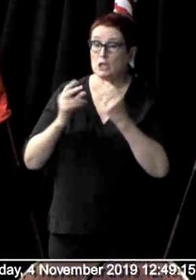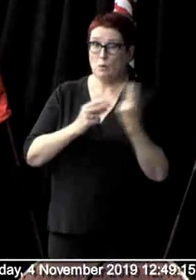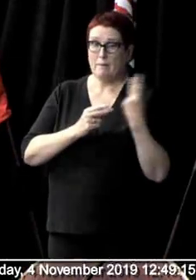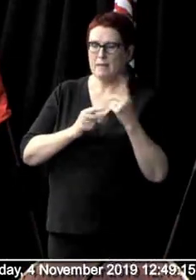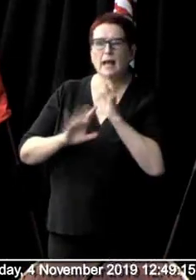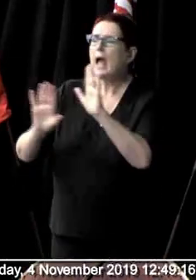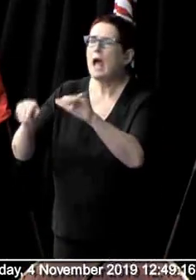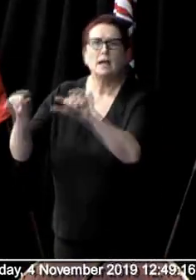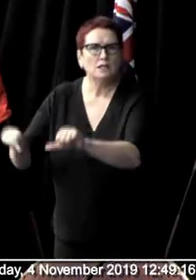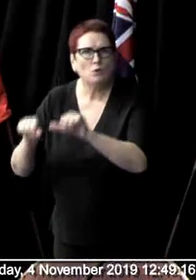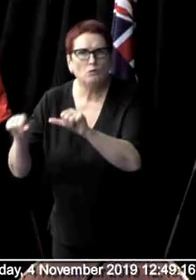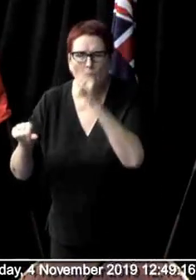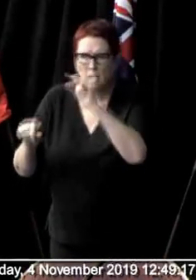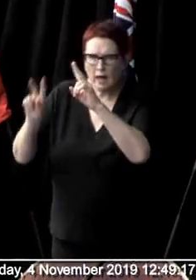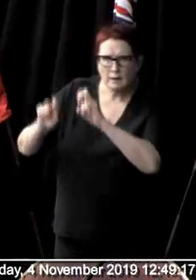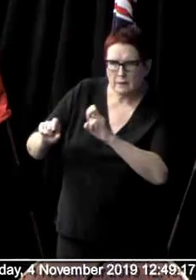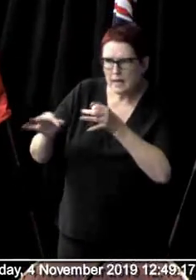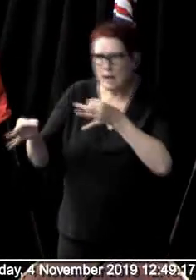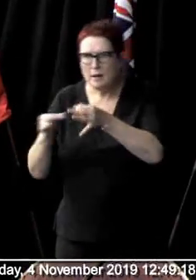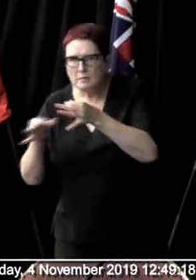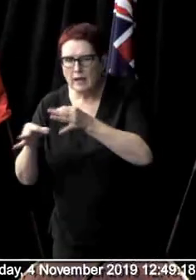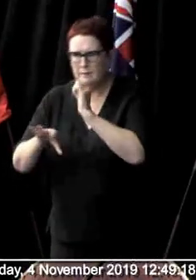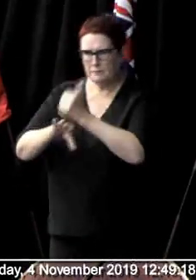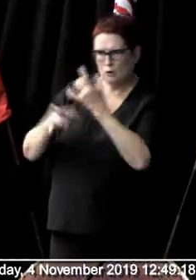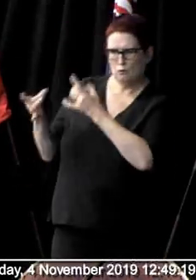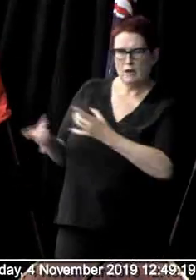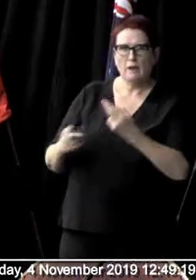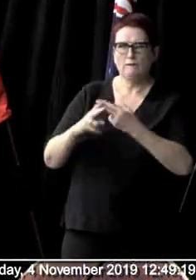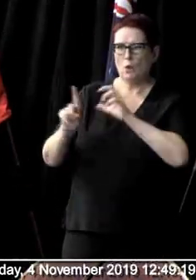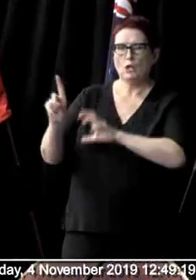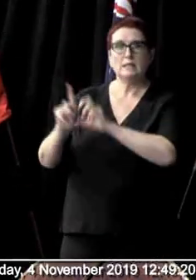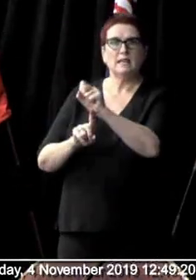We will look at all the different avenues and we will set up everything for success.” And we did.